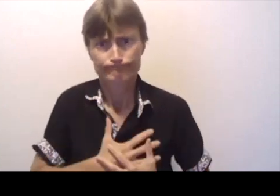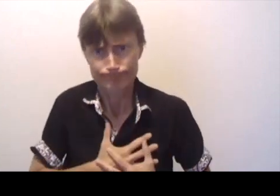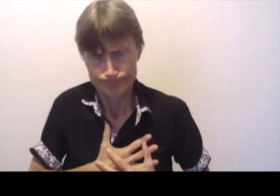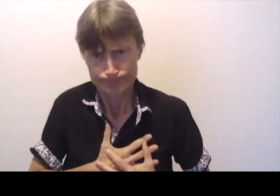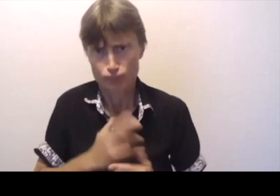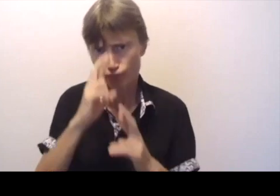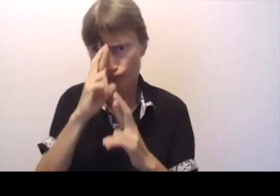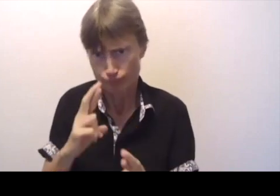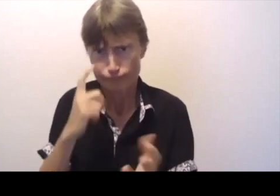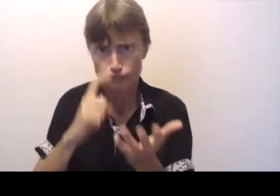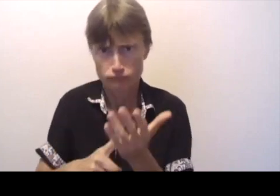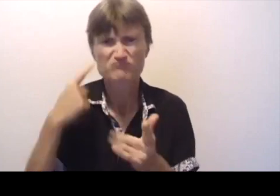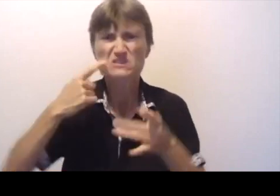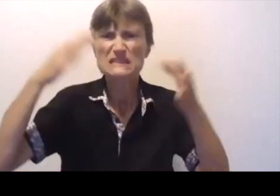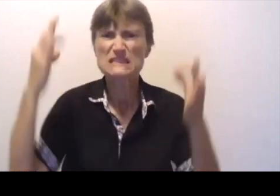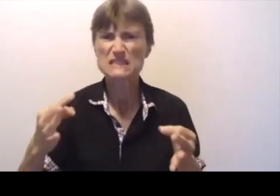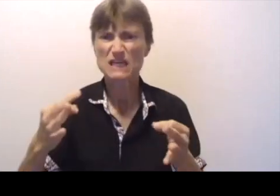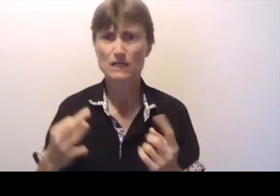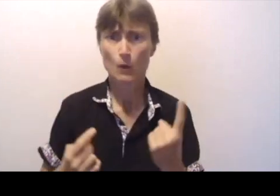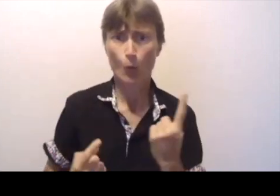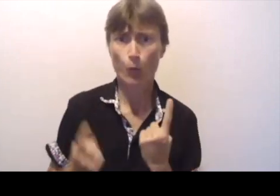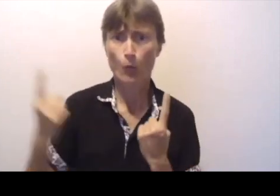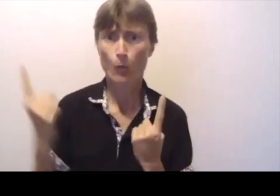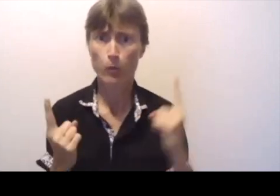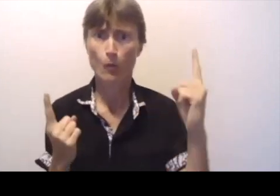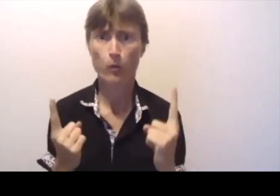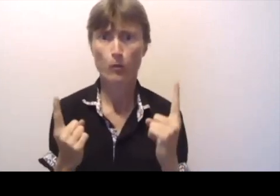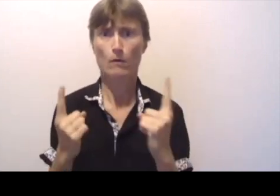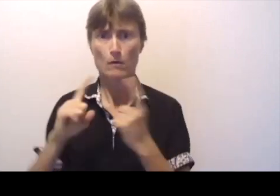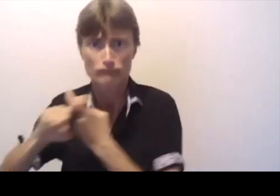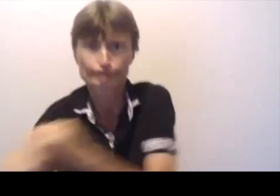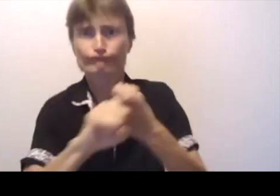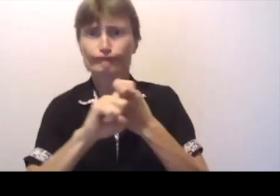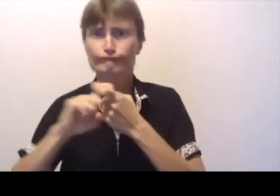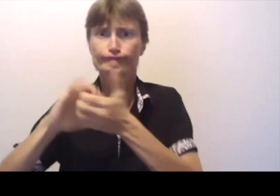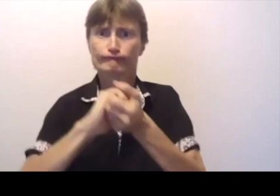solidarity to address the issues of artists labor and income